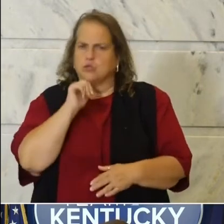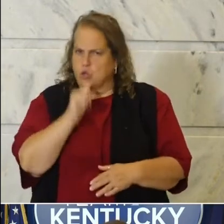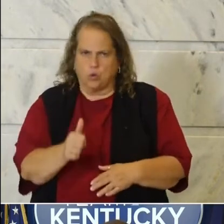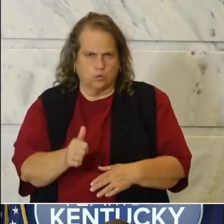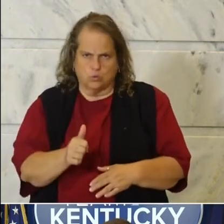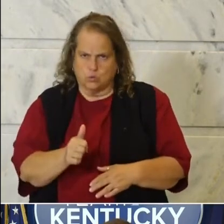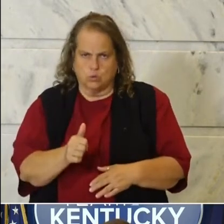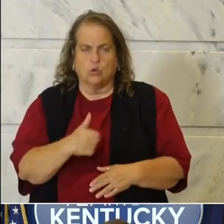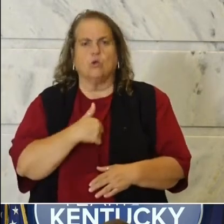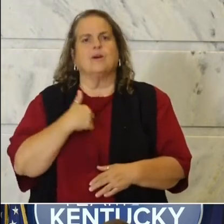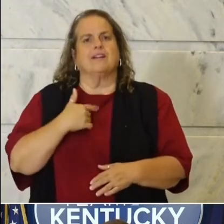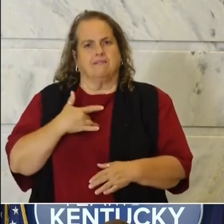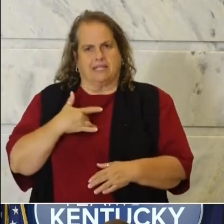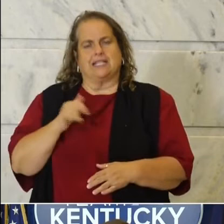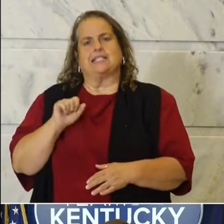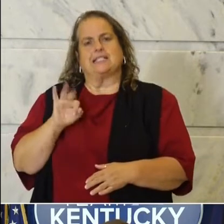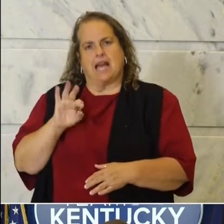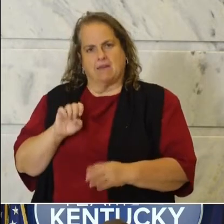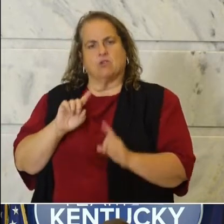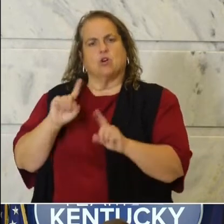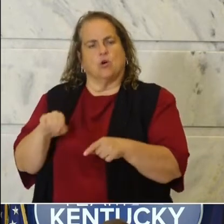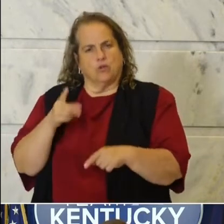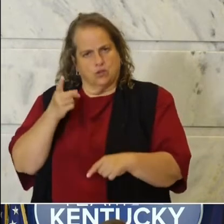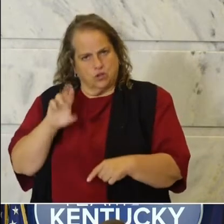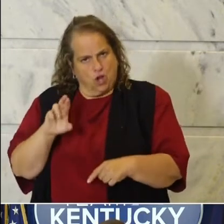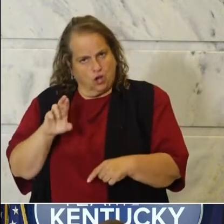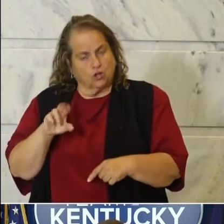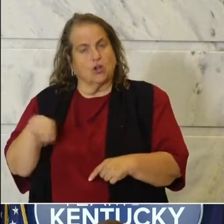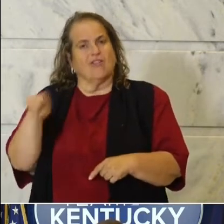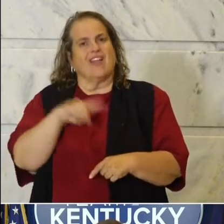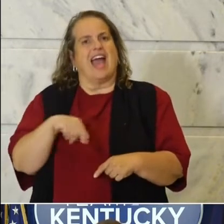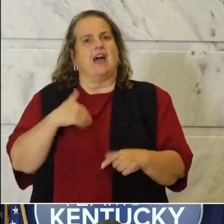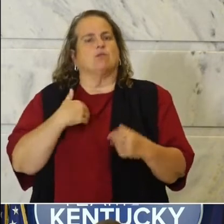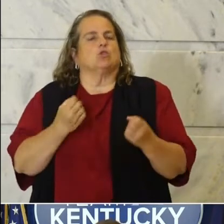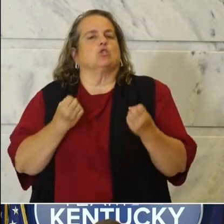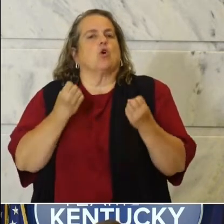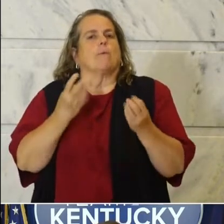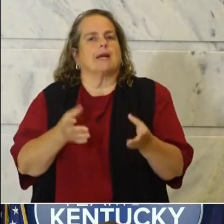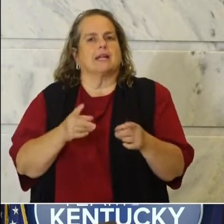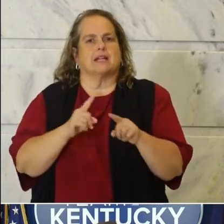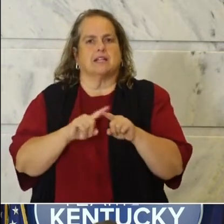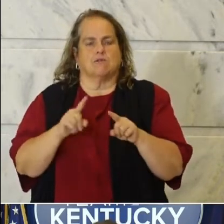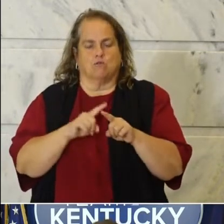we believe that it's safe now? The facilities have so many different